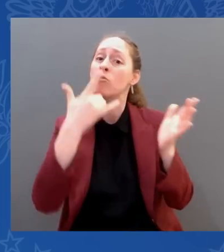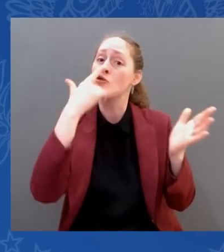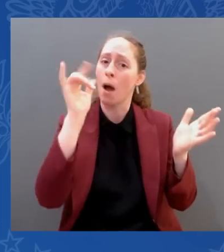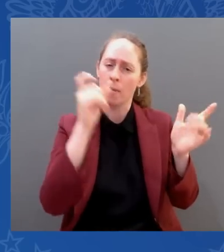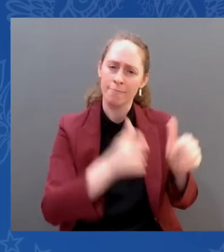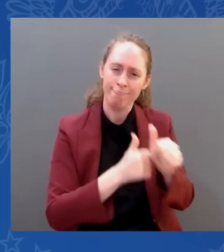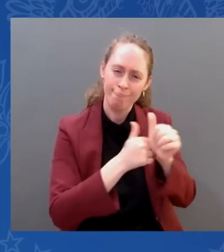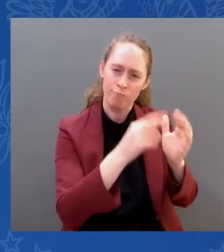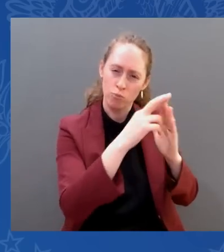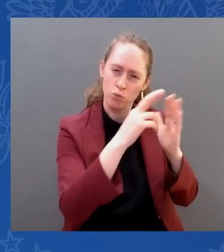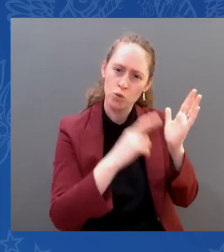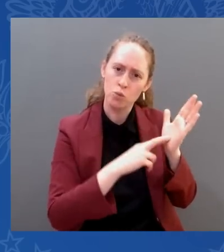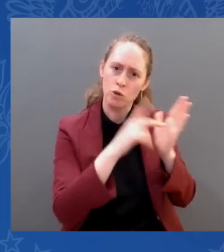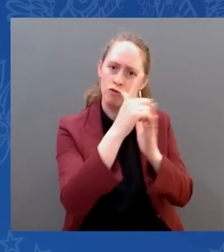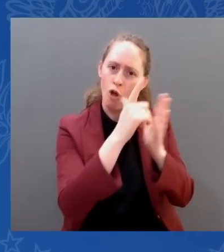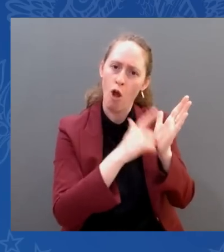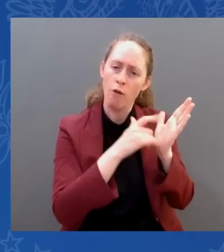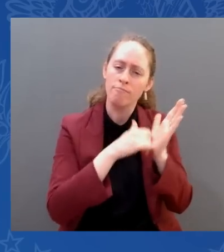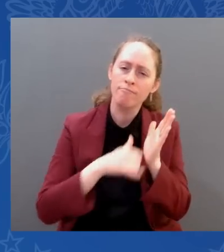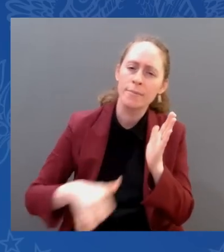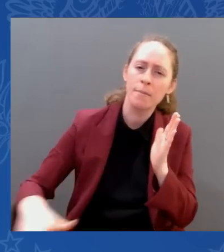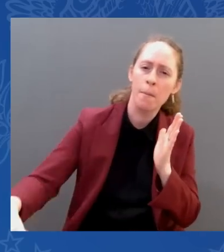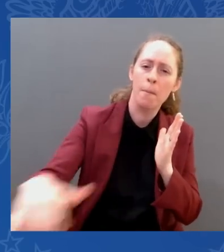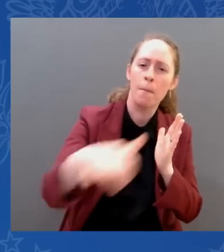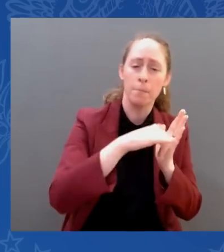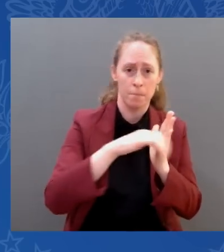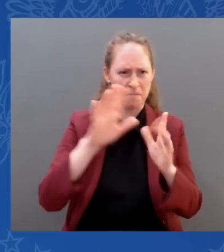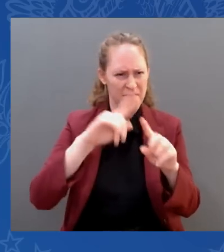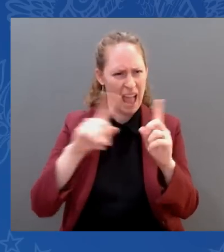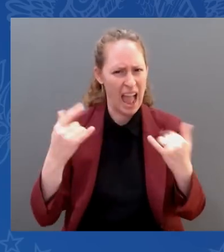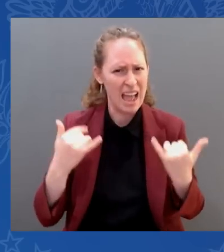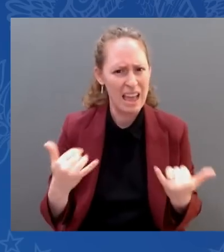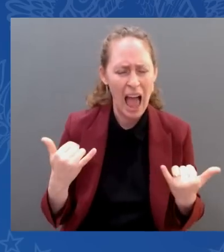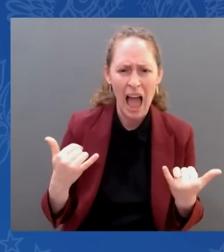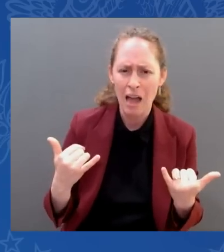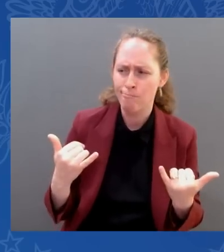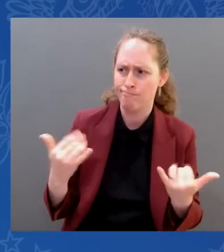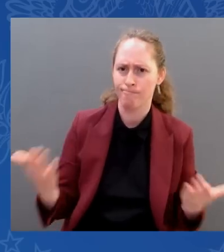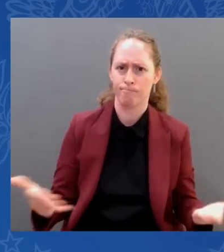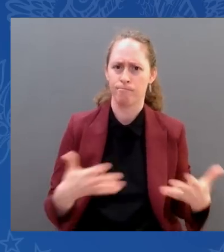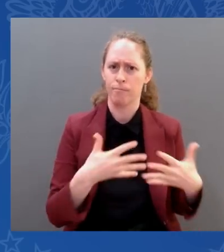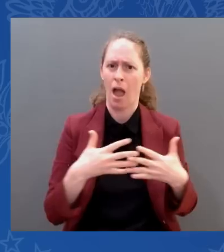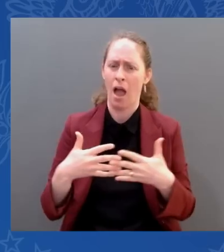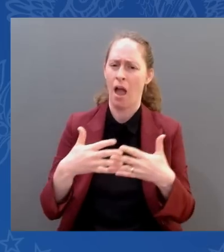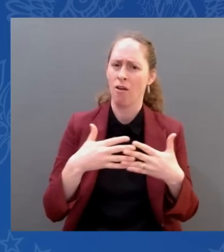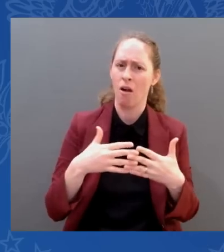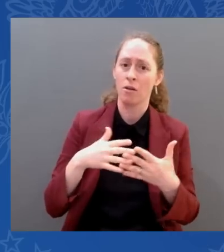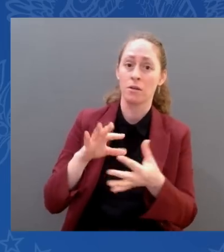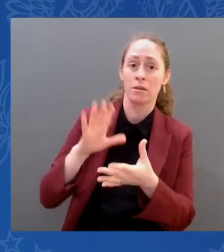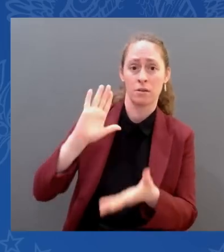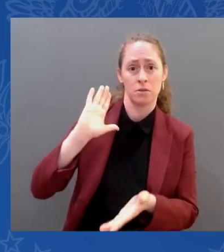we can unite and defend this nation, Democrat and Republican, and allow no one to place a dagger